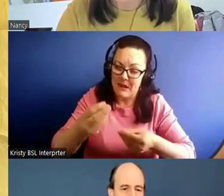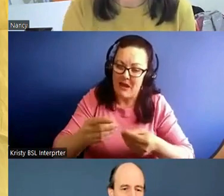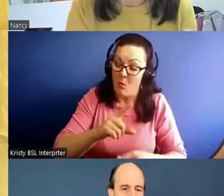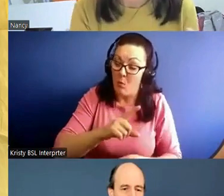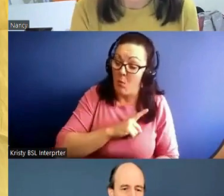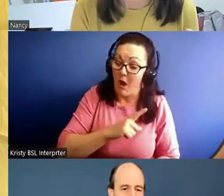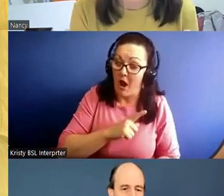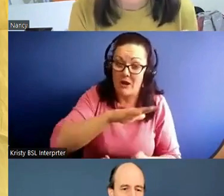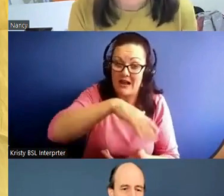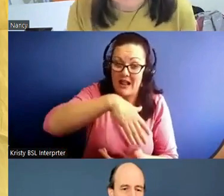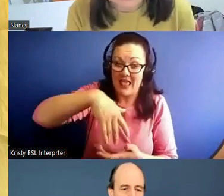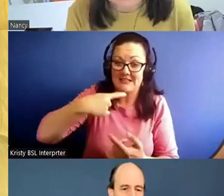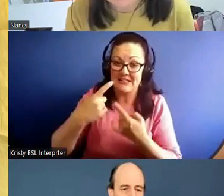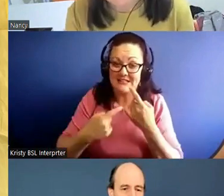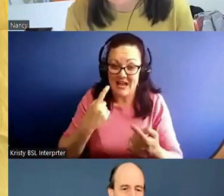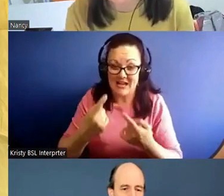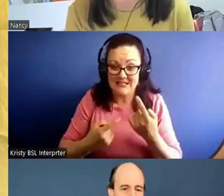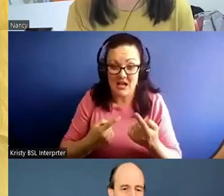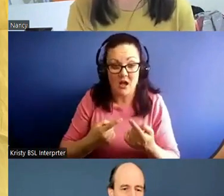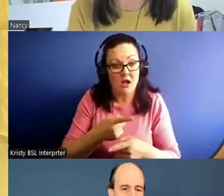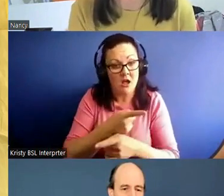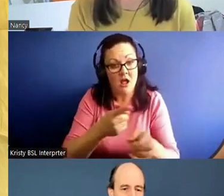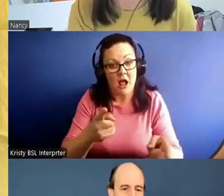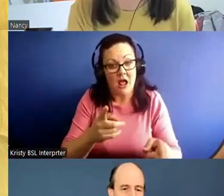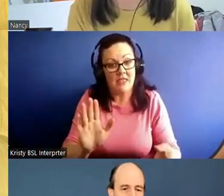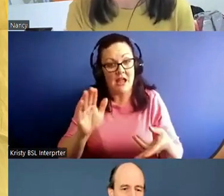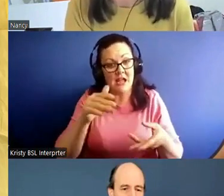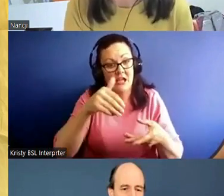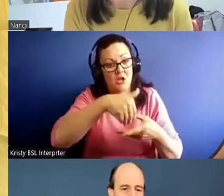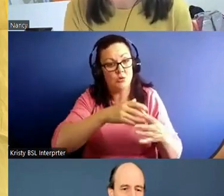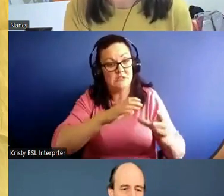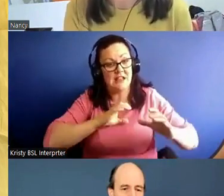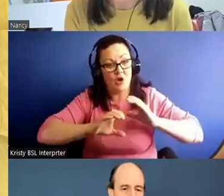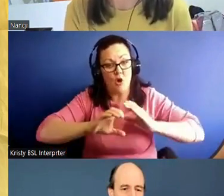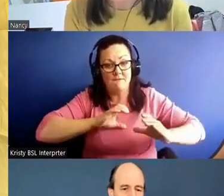Are participants included in the decisions around who, when